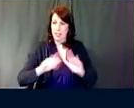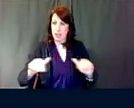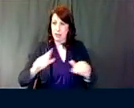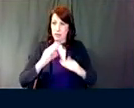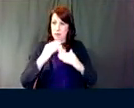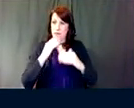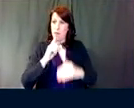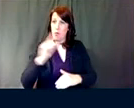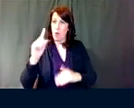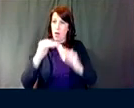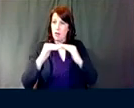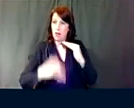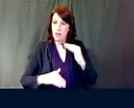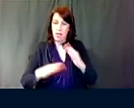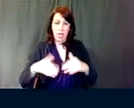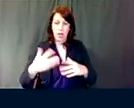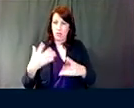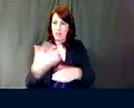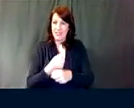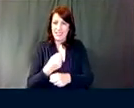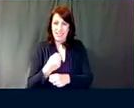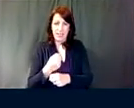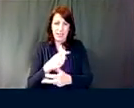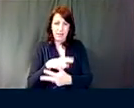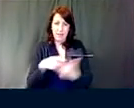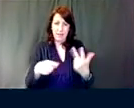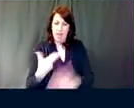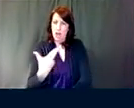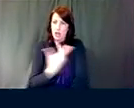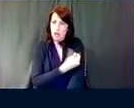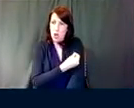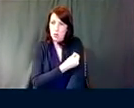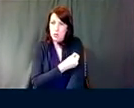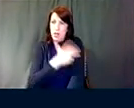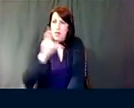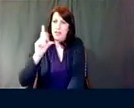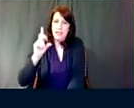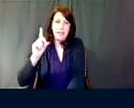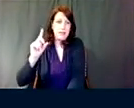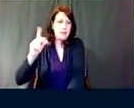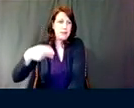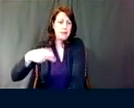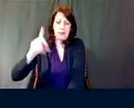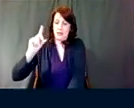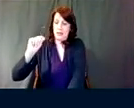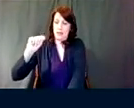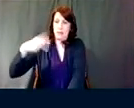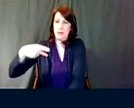UNDER AGE OF 1 HAVE NOT YET TO